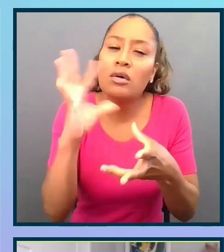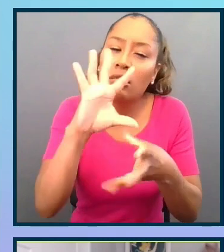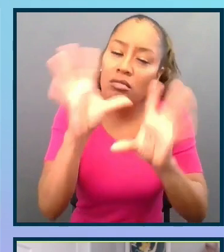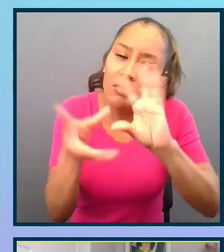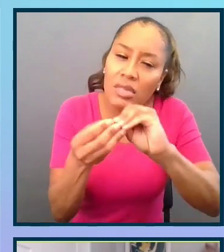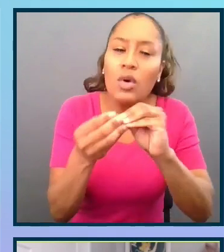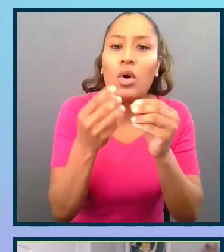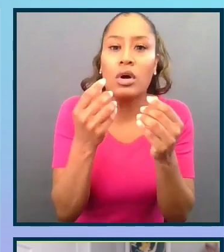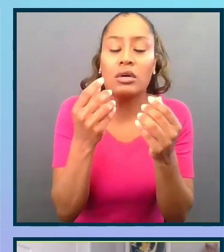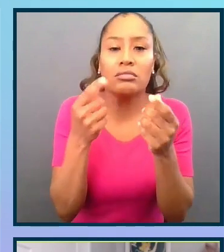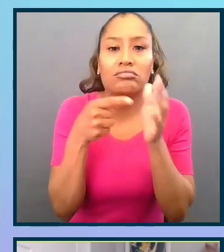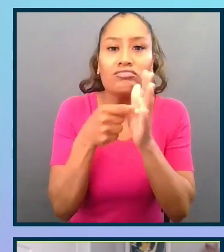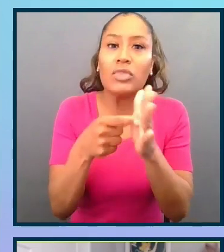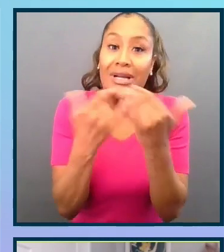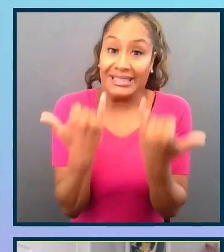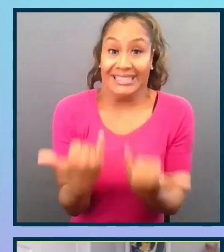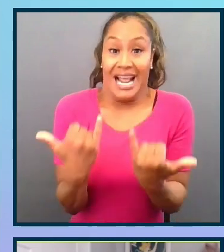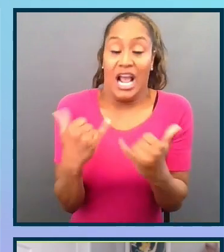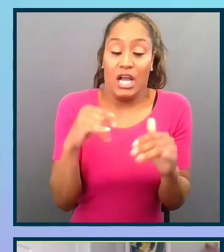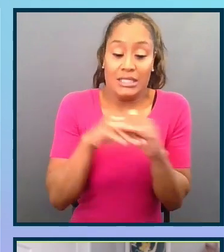of accessible and inclusive design roles.